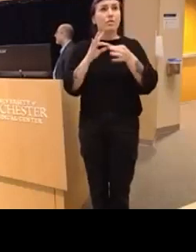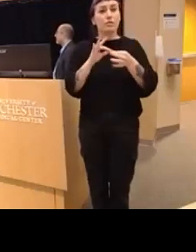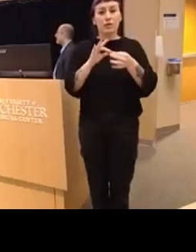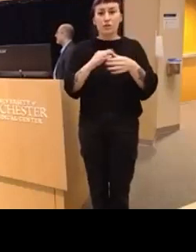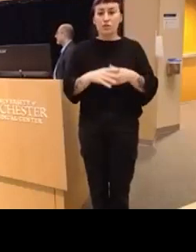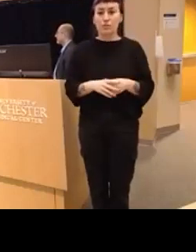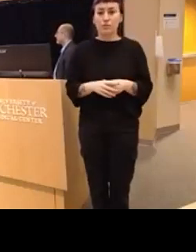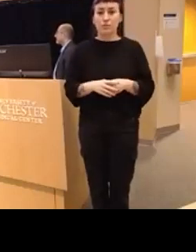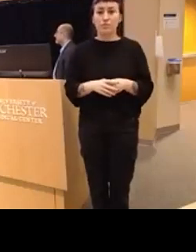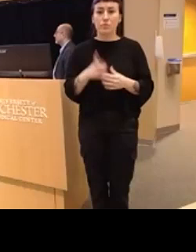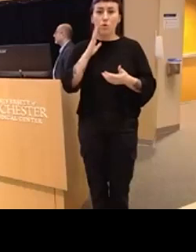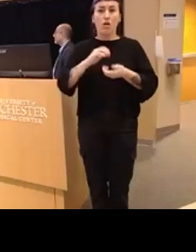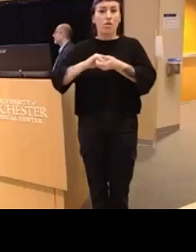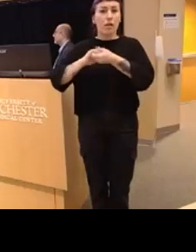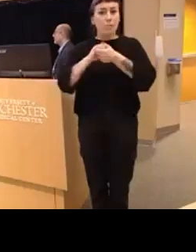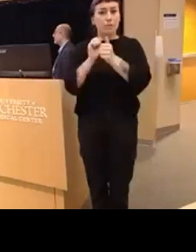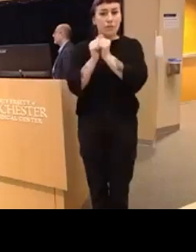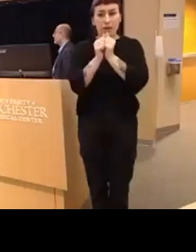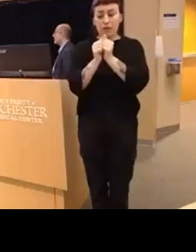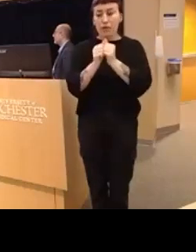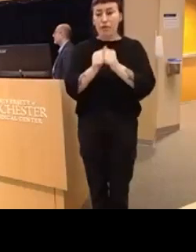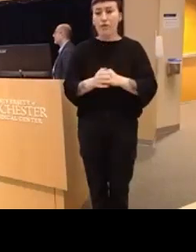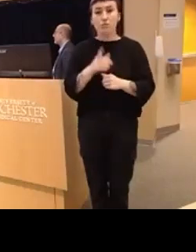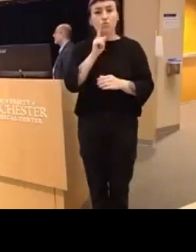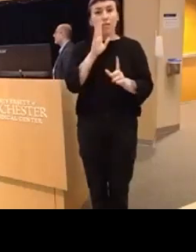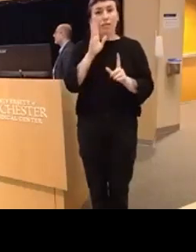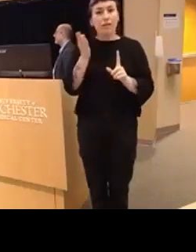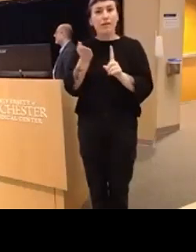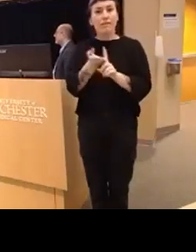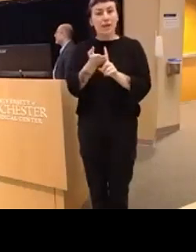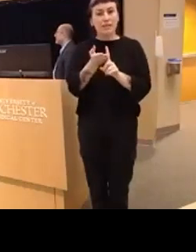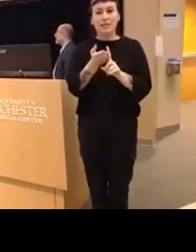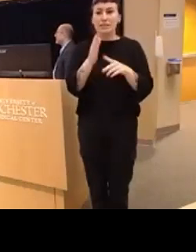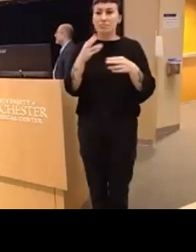collaborating together and you also made a convincing sets of slide presented convincing